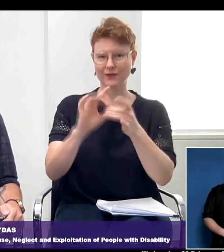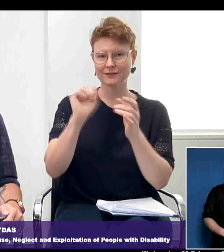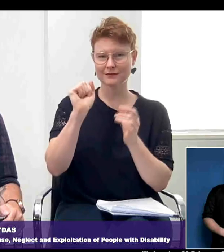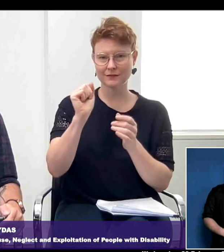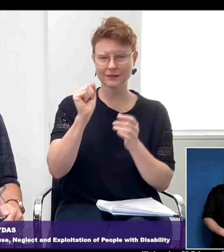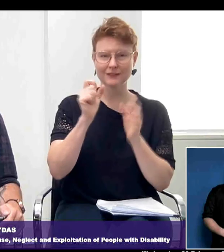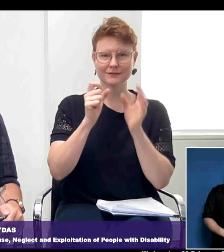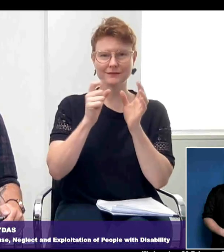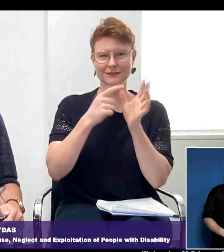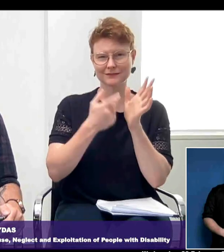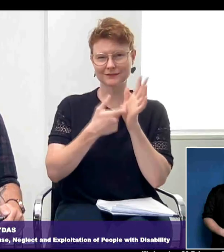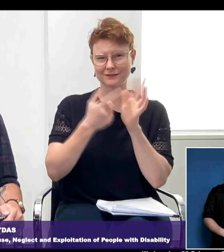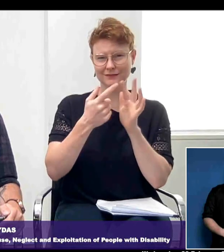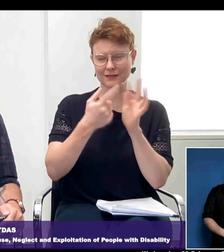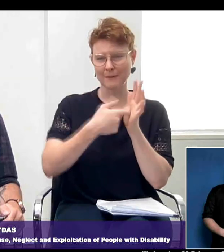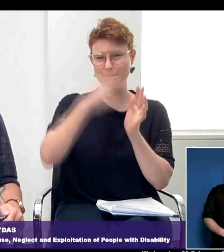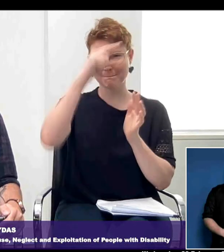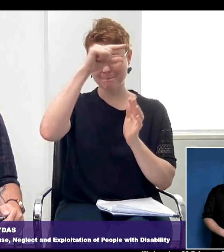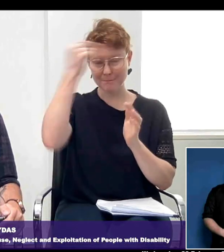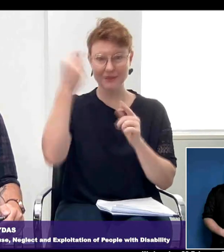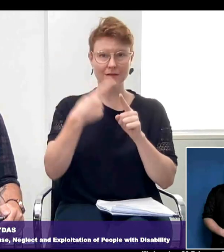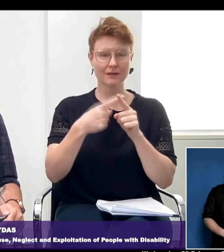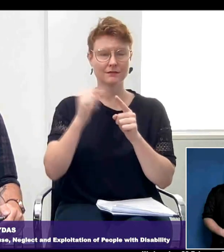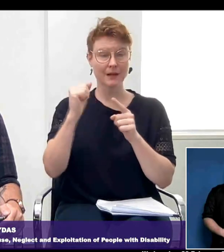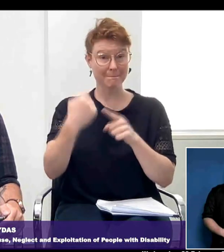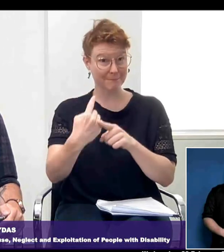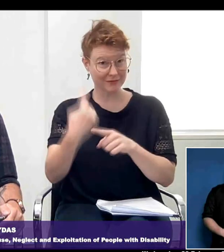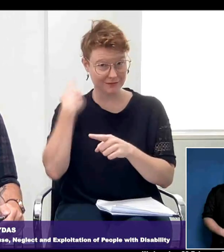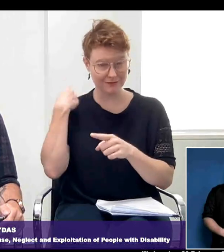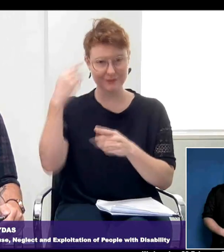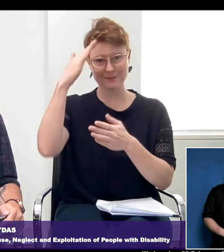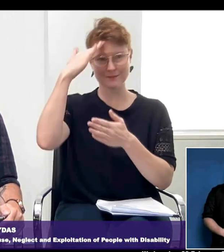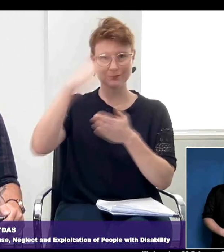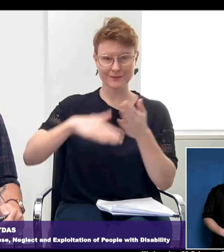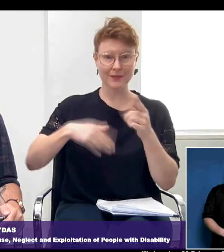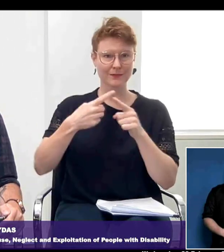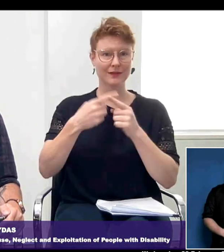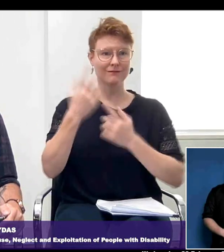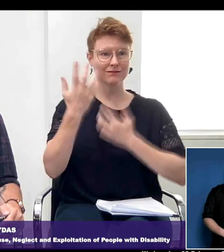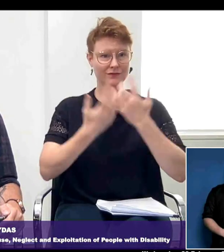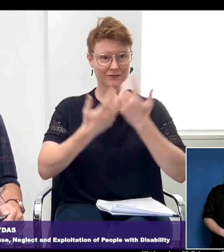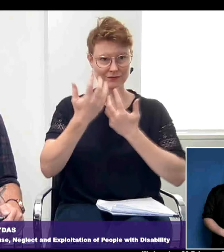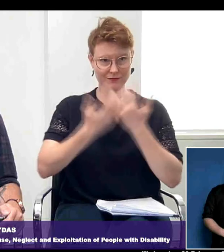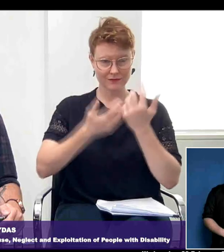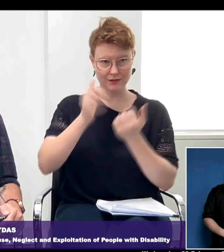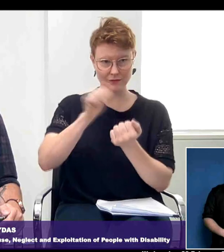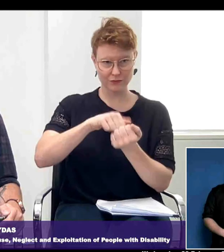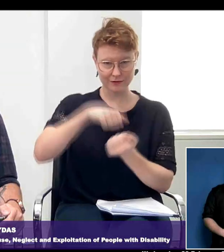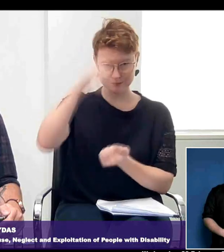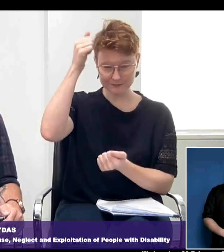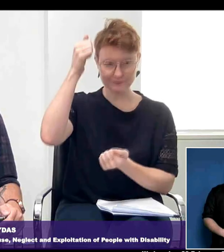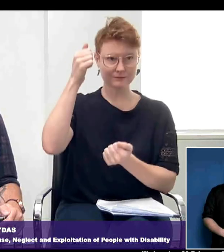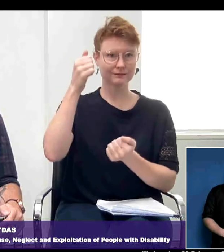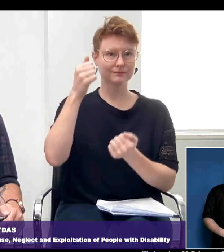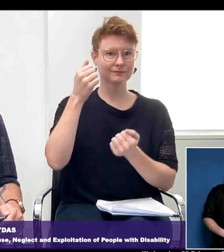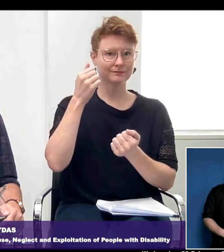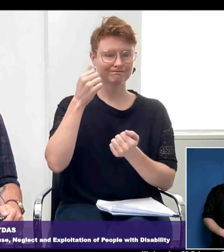with the DES, and speaking of their career objectives, their previous university